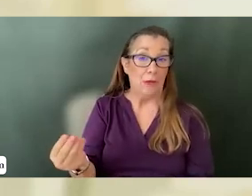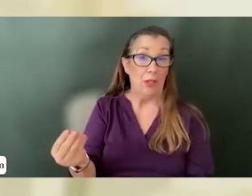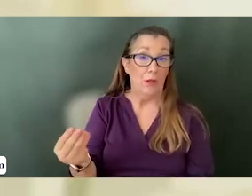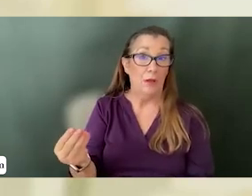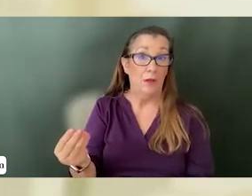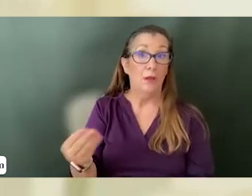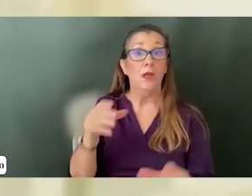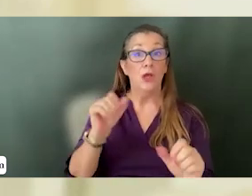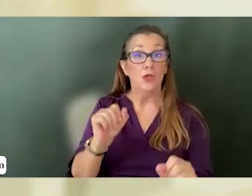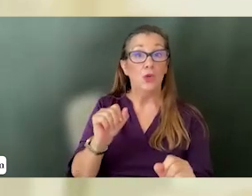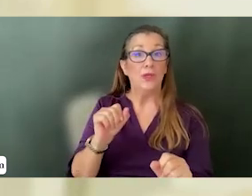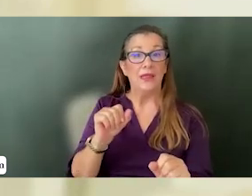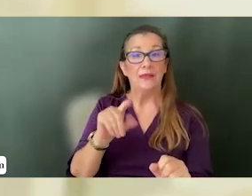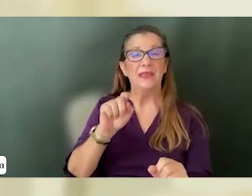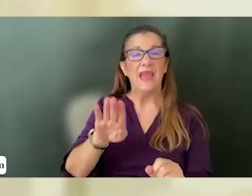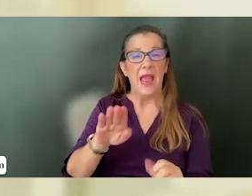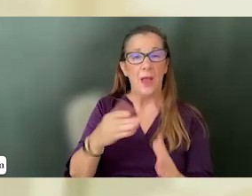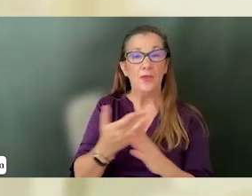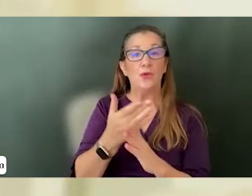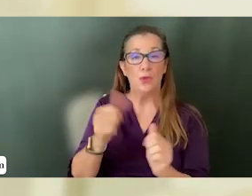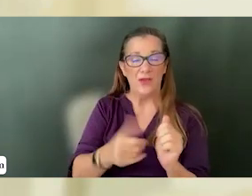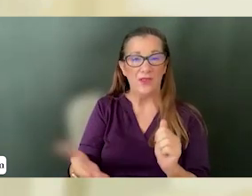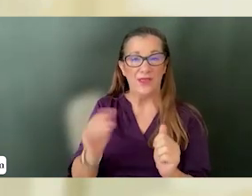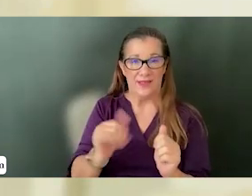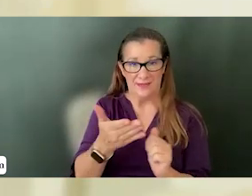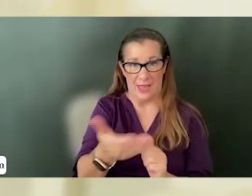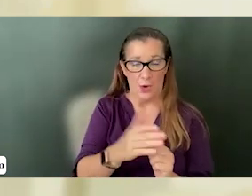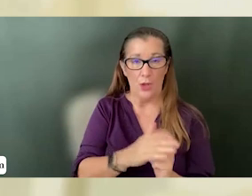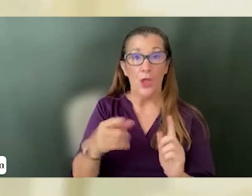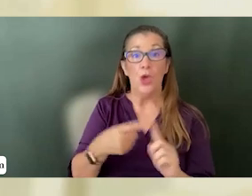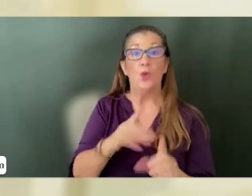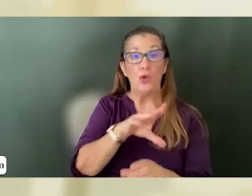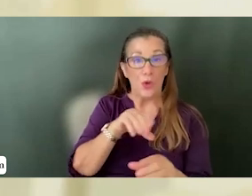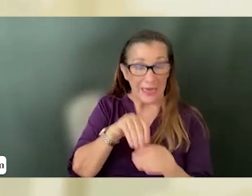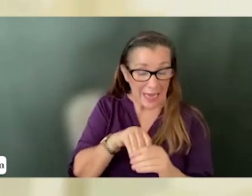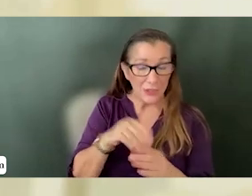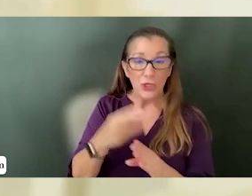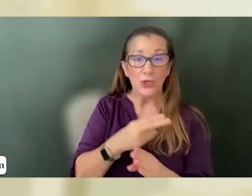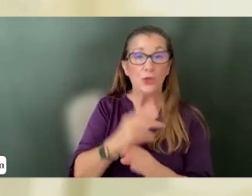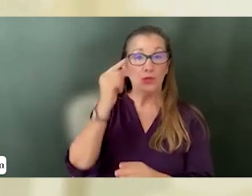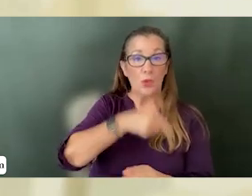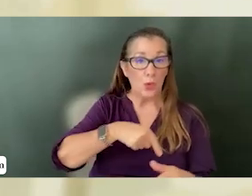That you can tab through everything that's present when you're engaging it using Google Slides or Drive.